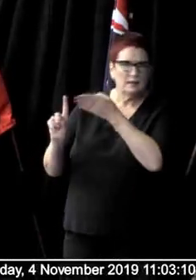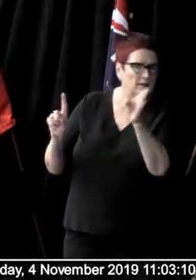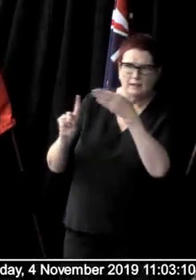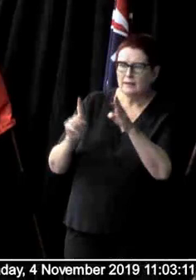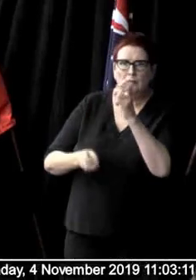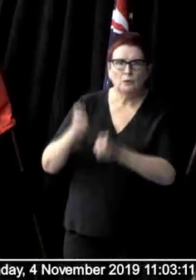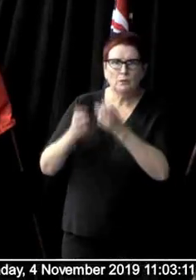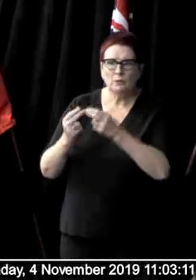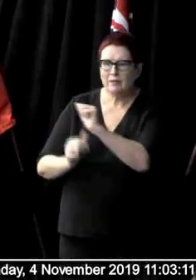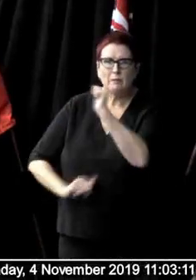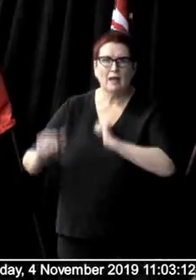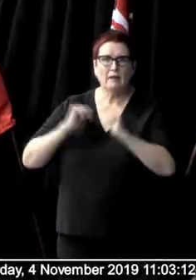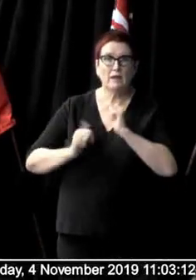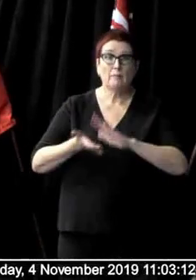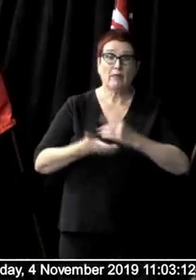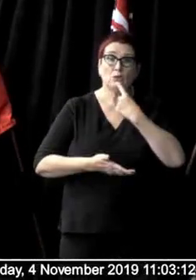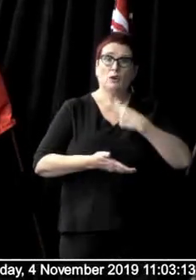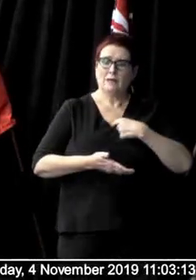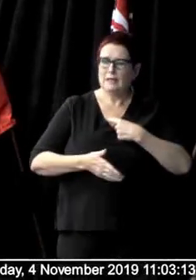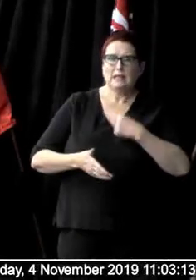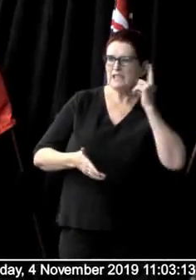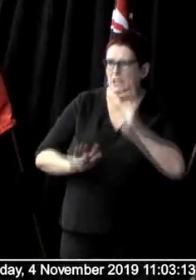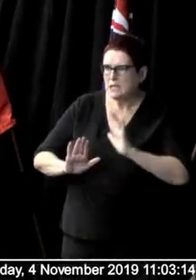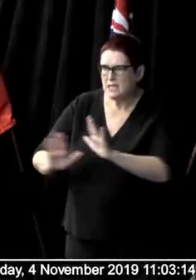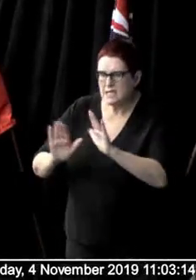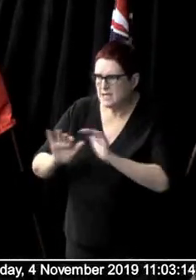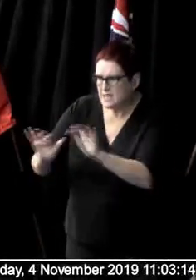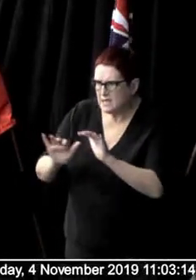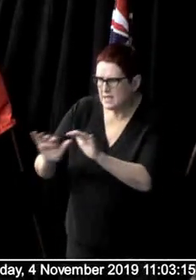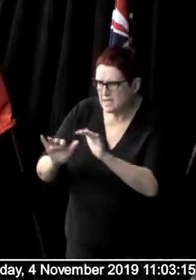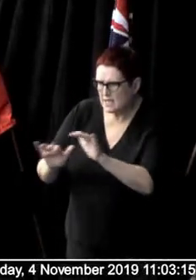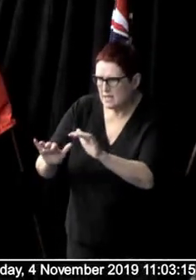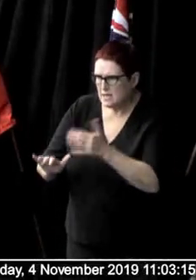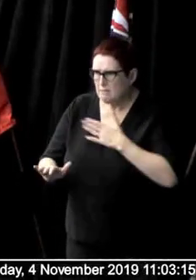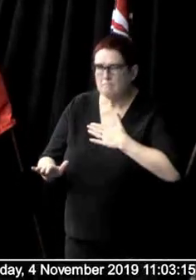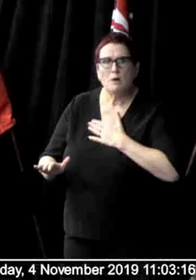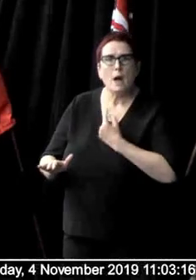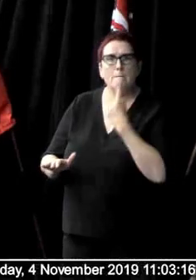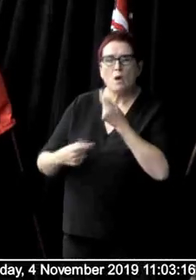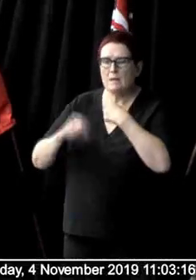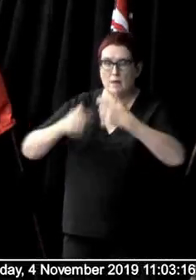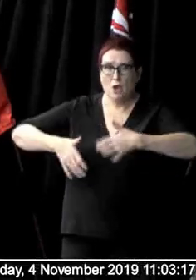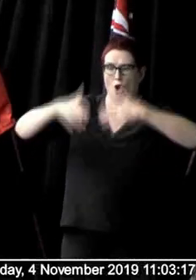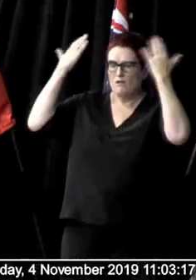The parent said “they push and push until he’s completely overwhelmed and then they wonder why he won’t comply.